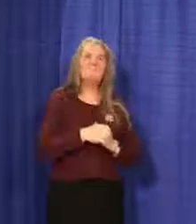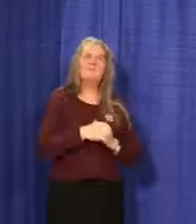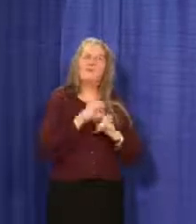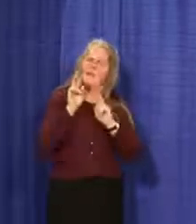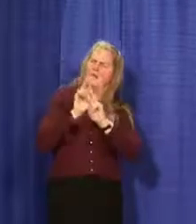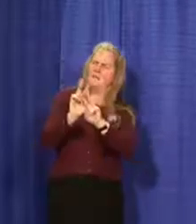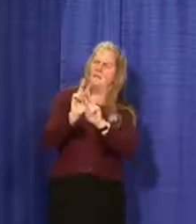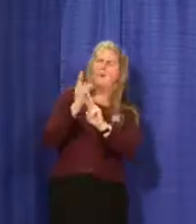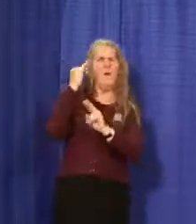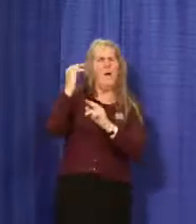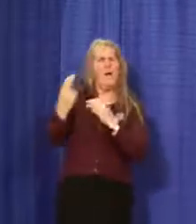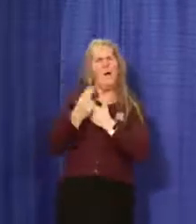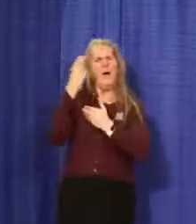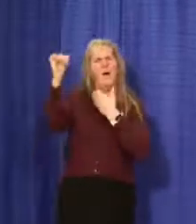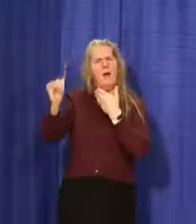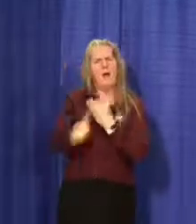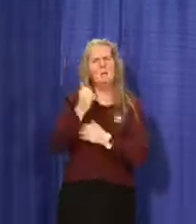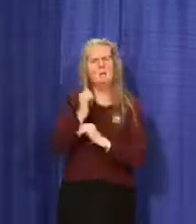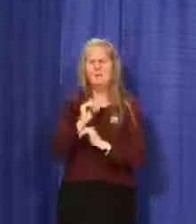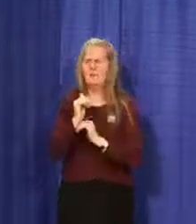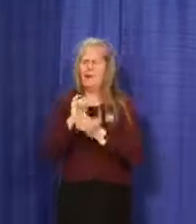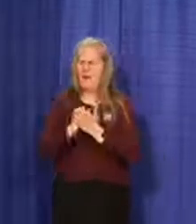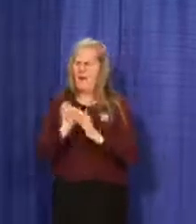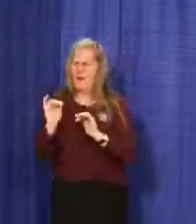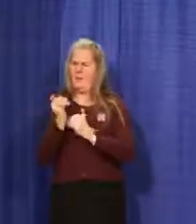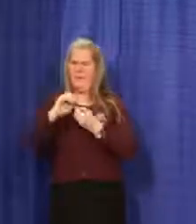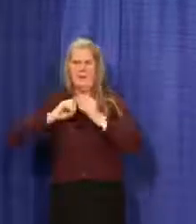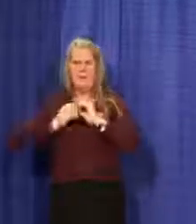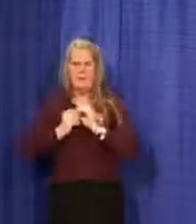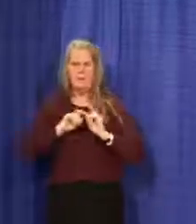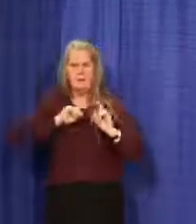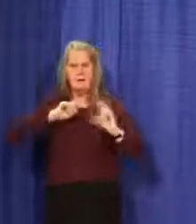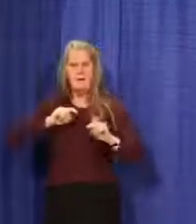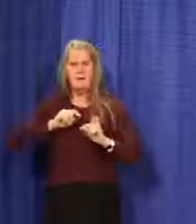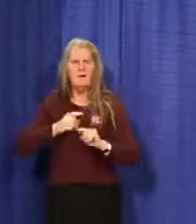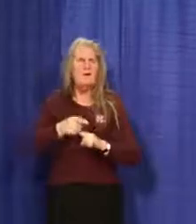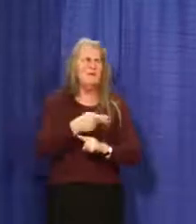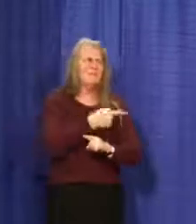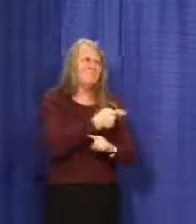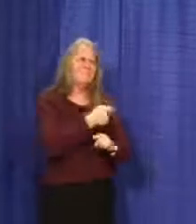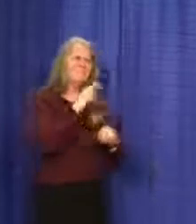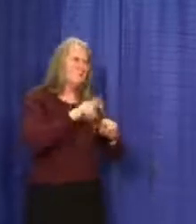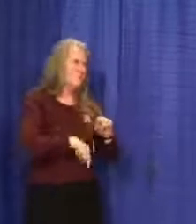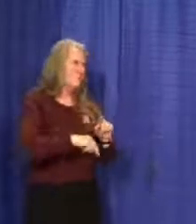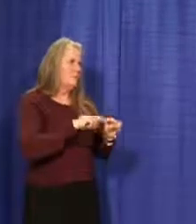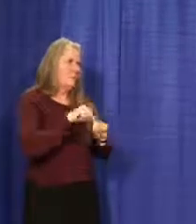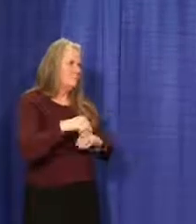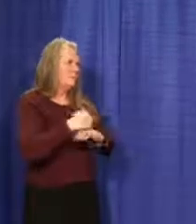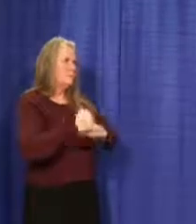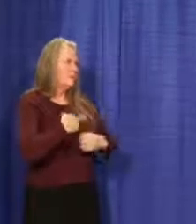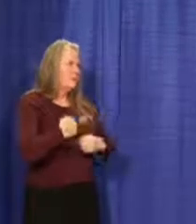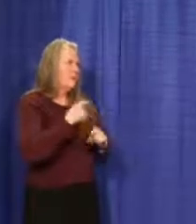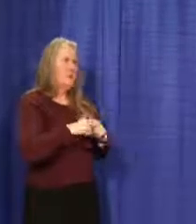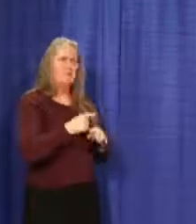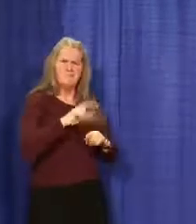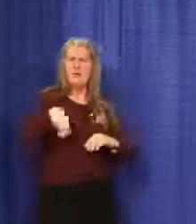For one thing, it may be hard to keep numbers to a limit as that means turning away people at a time when we are used to